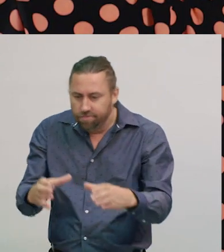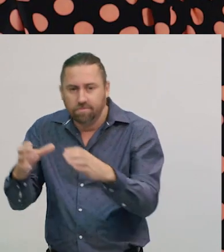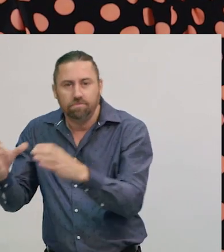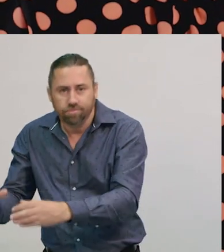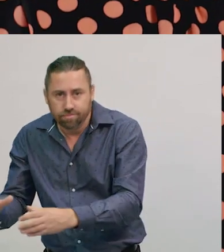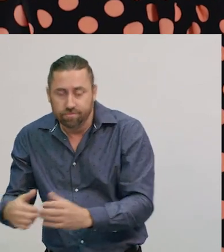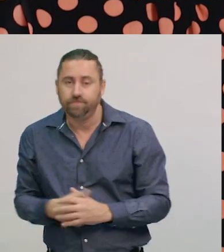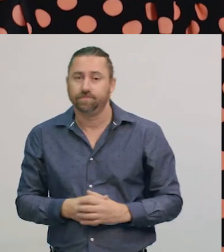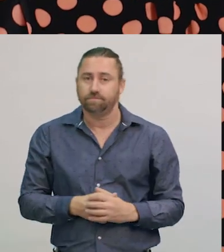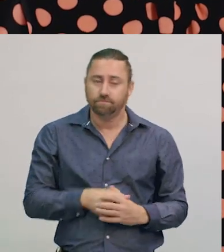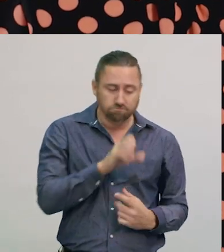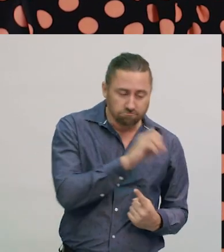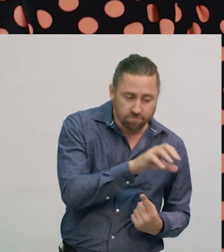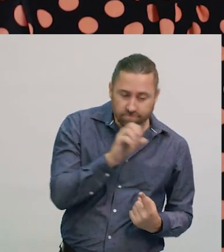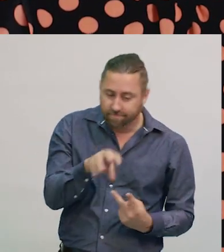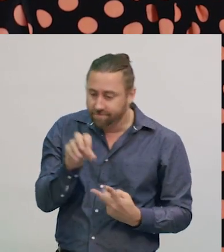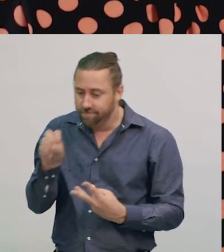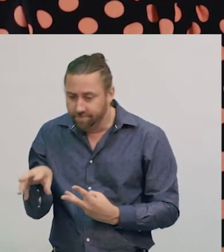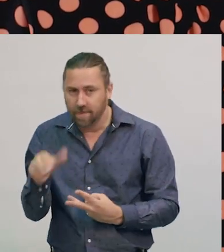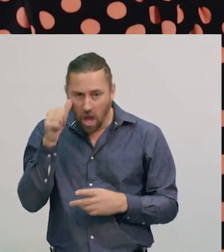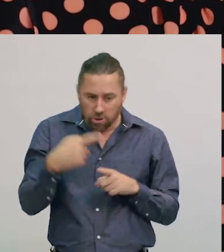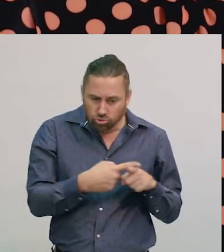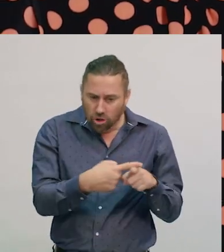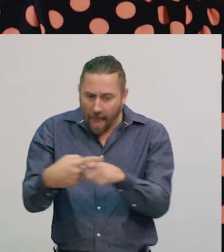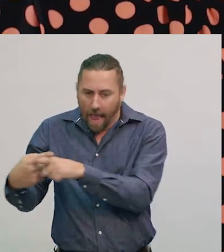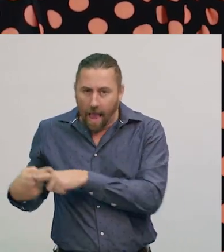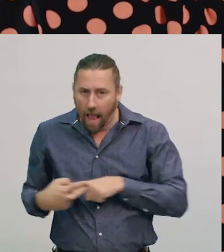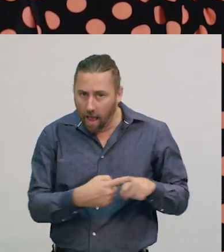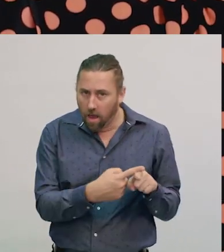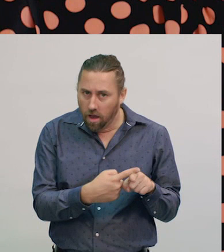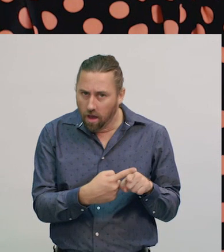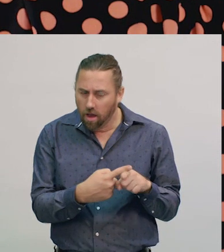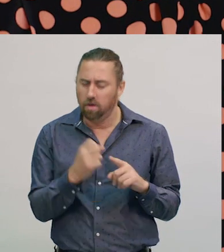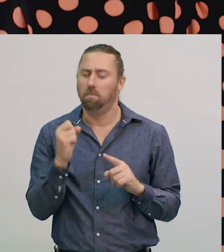I know when you are sharing a collection, it is important to make sure